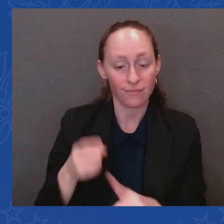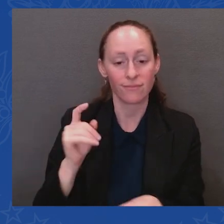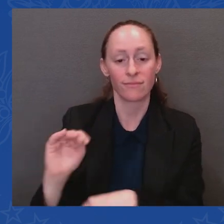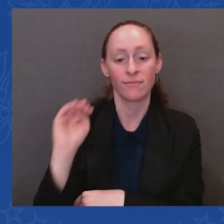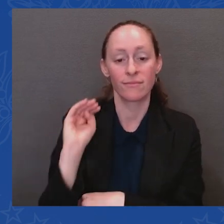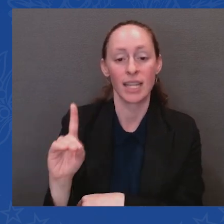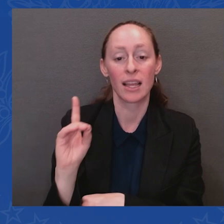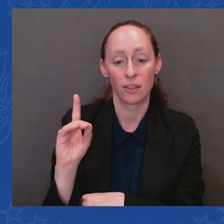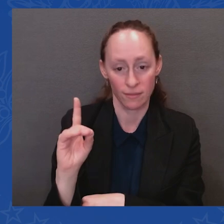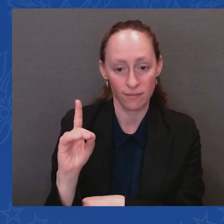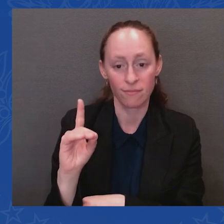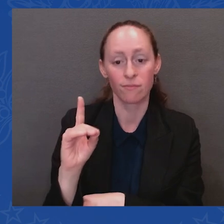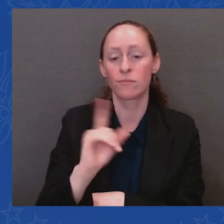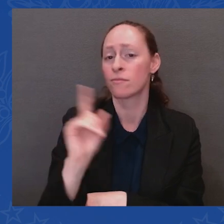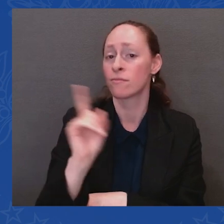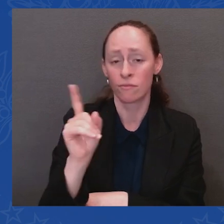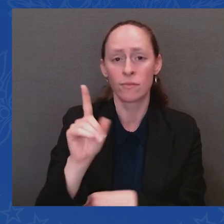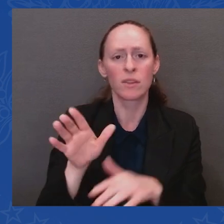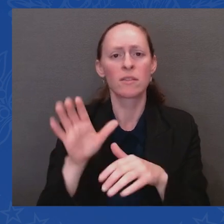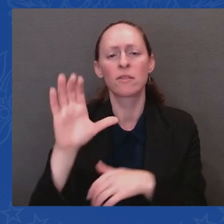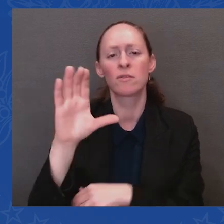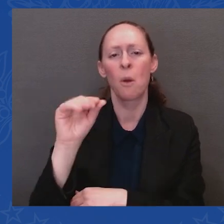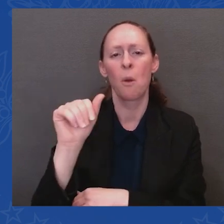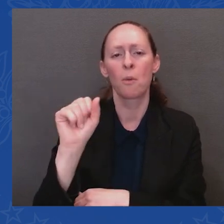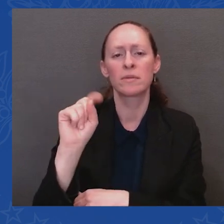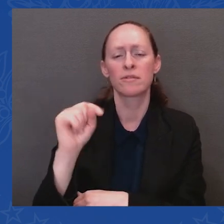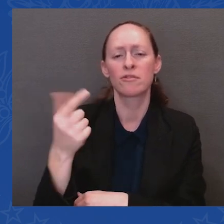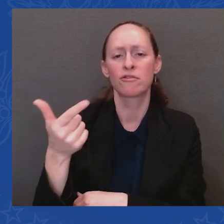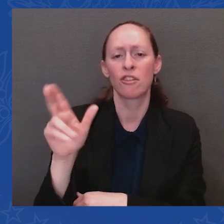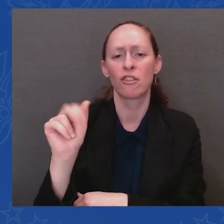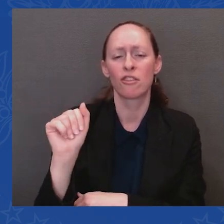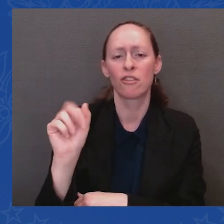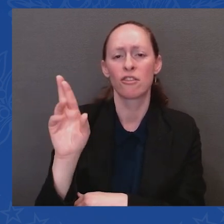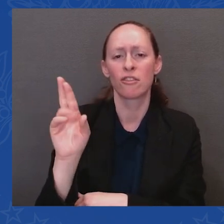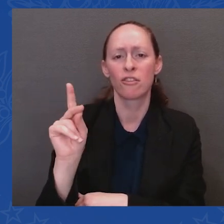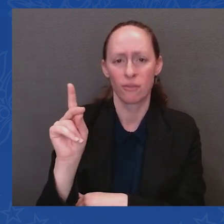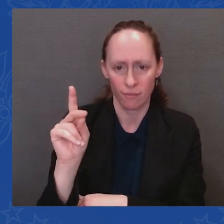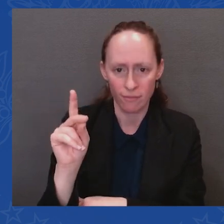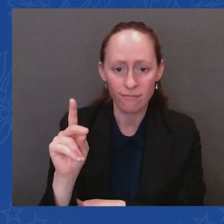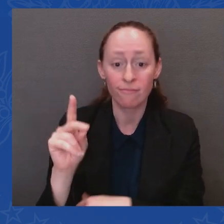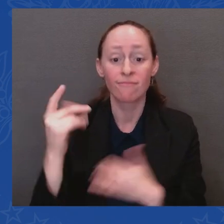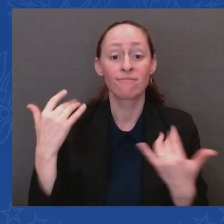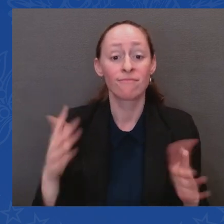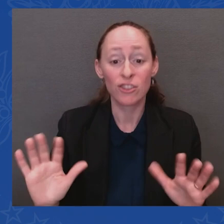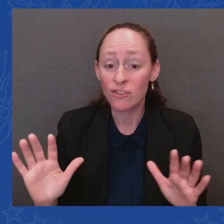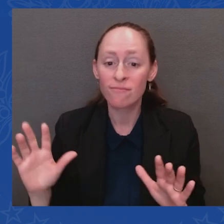Tammy found a passion in veteran advocacy when she came home. Today, she's a public health expert